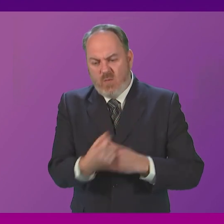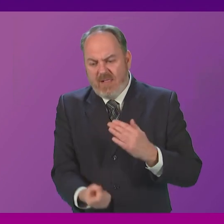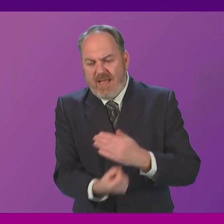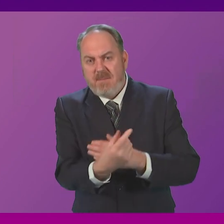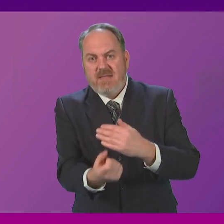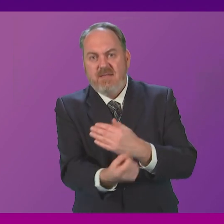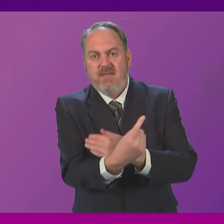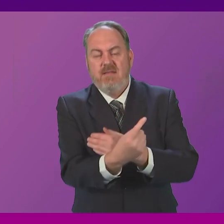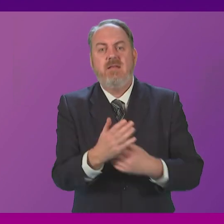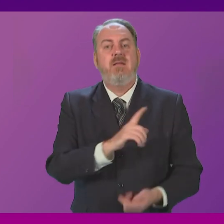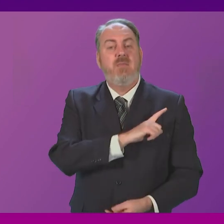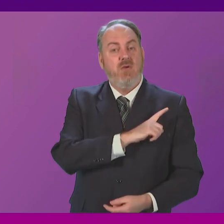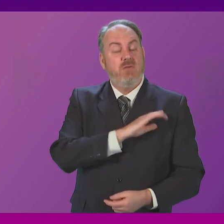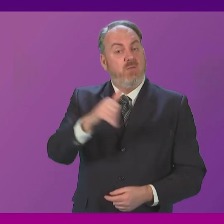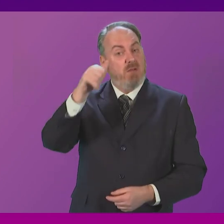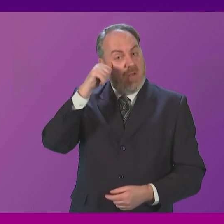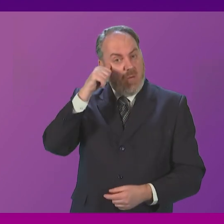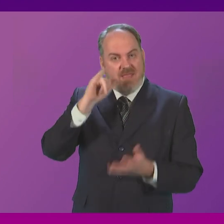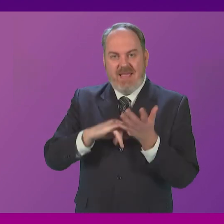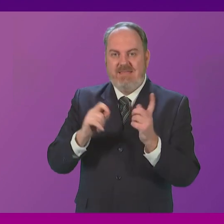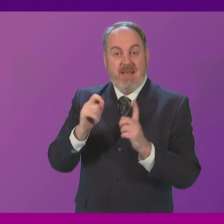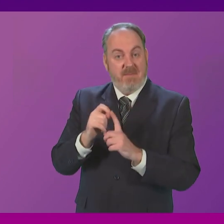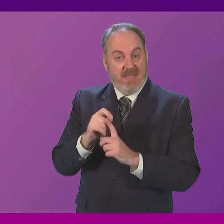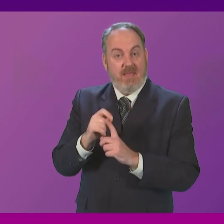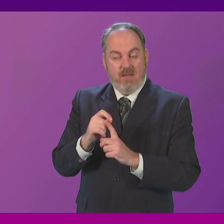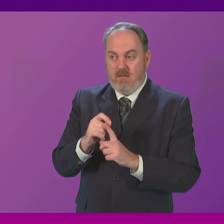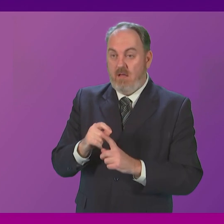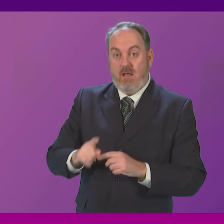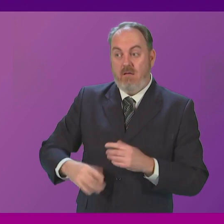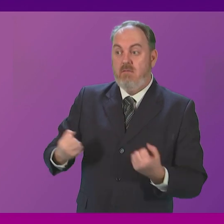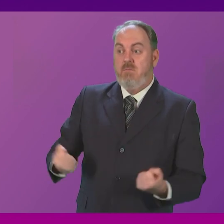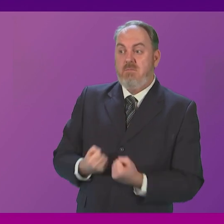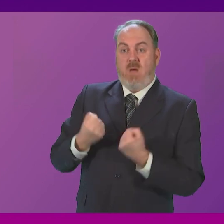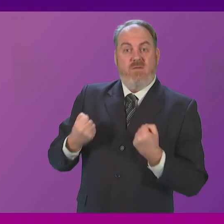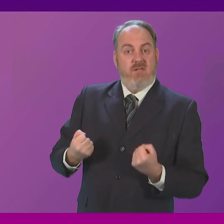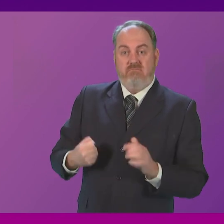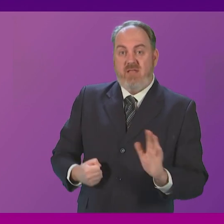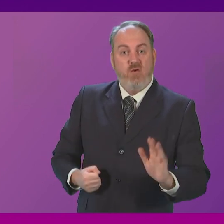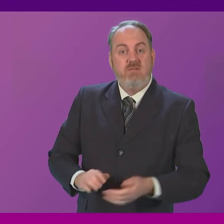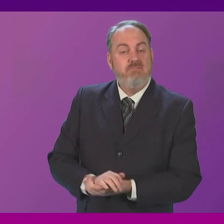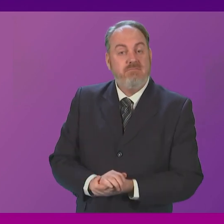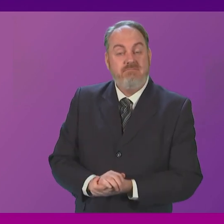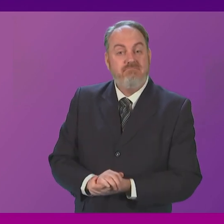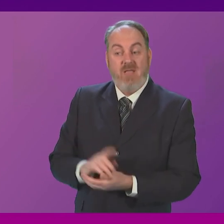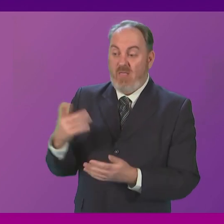shows beyond any doubt that the SNP is not invincible and that continued nationalist government in Scotland is not inevitable.